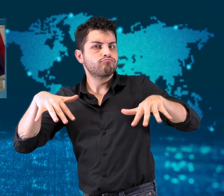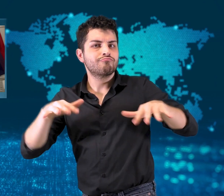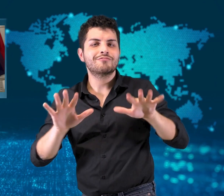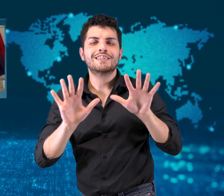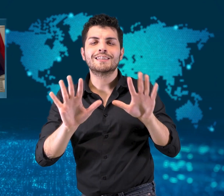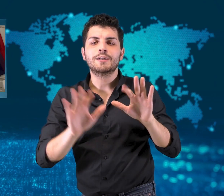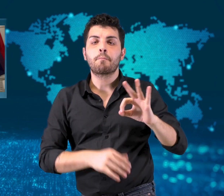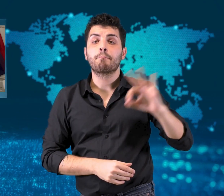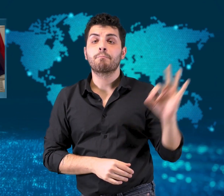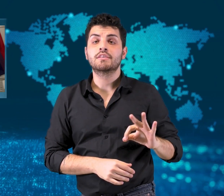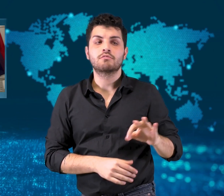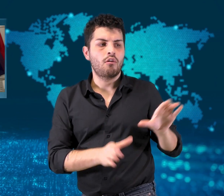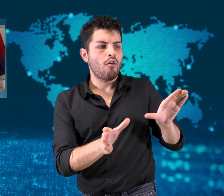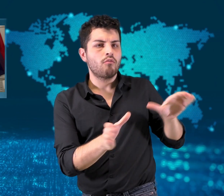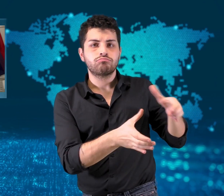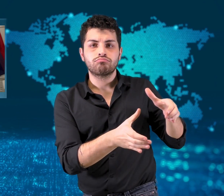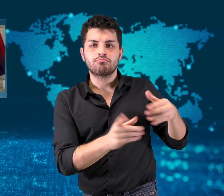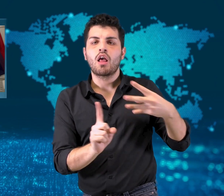LGBTQ+ community.